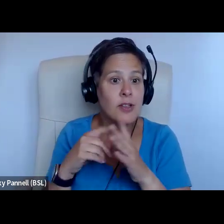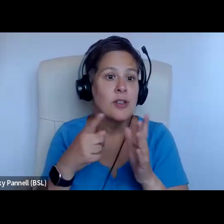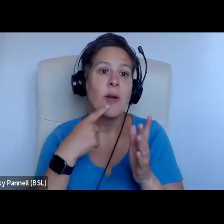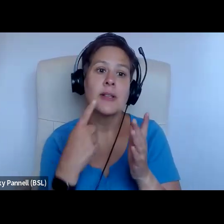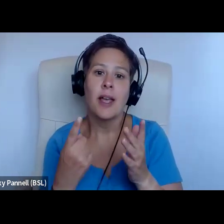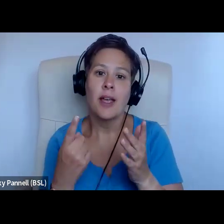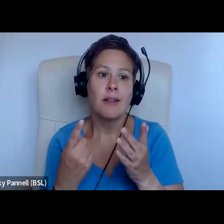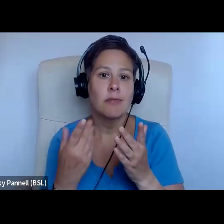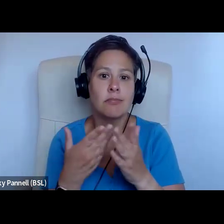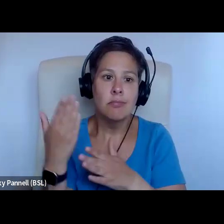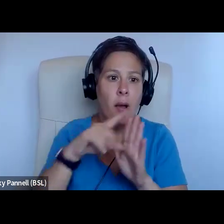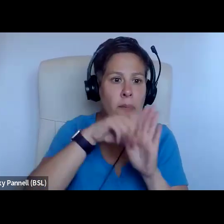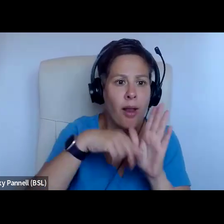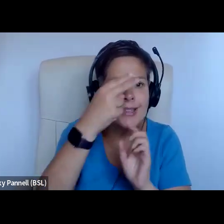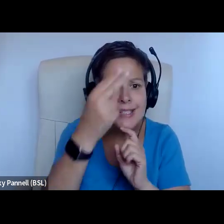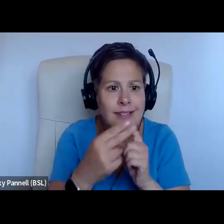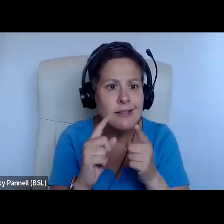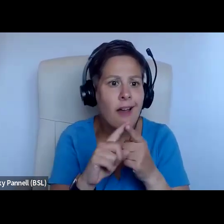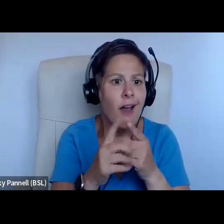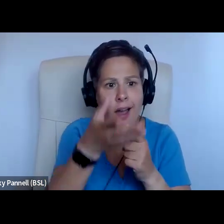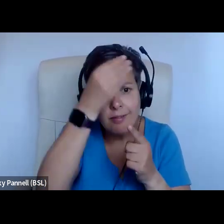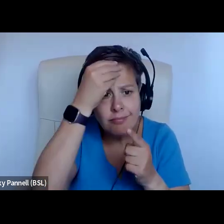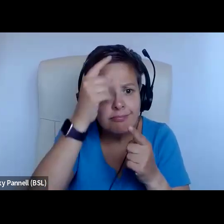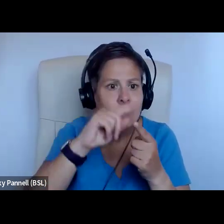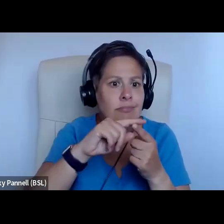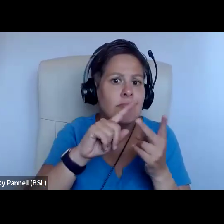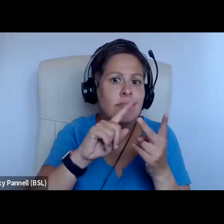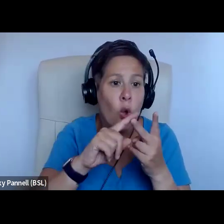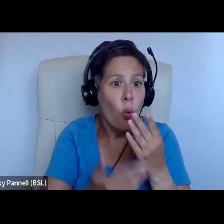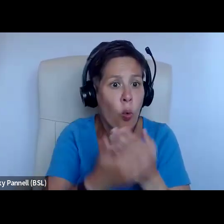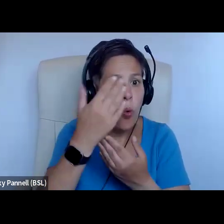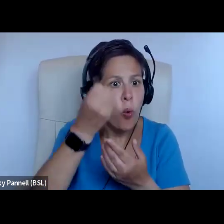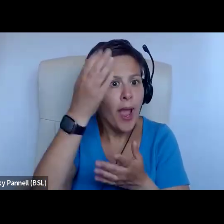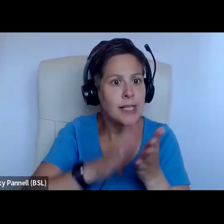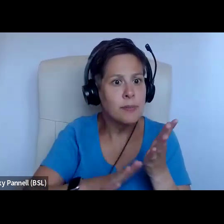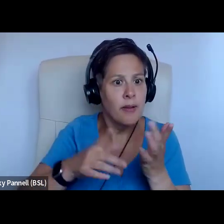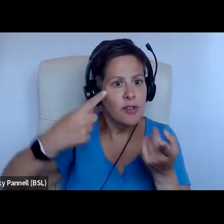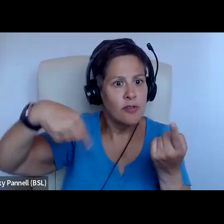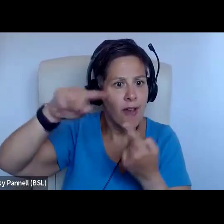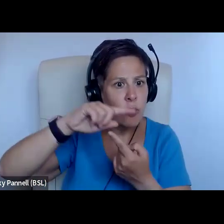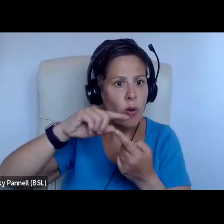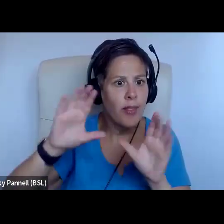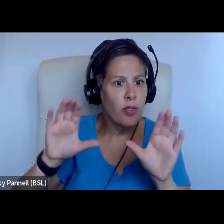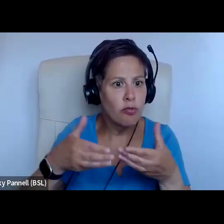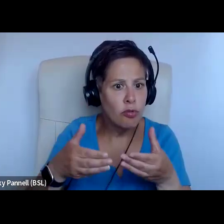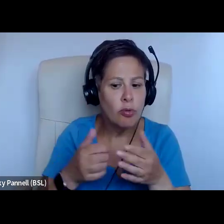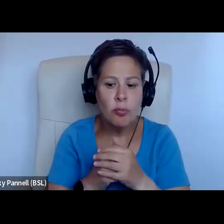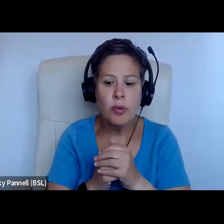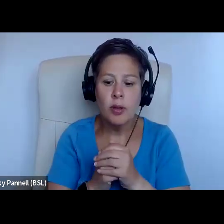for you know, people developing their skills and also influential on career choices.